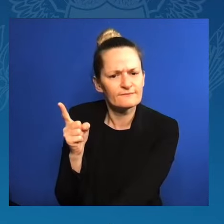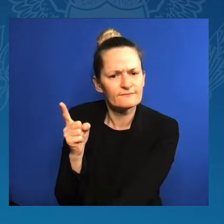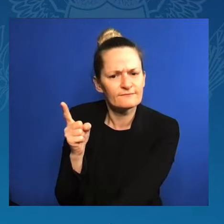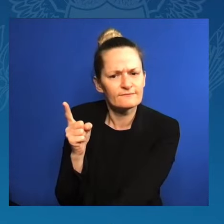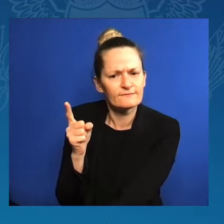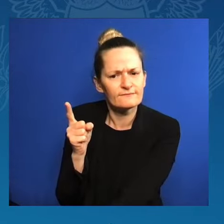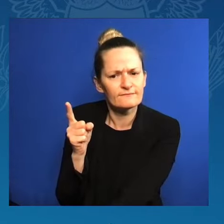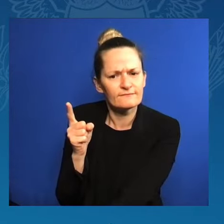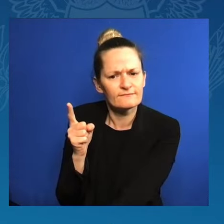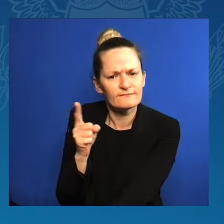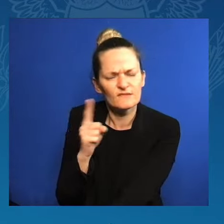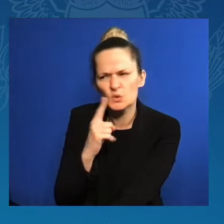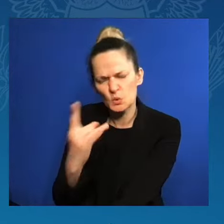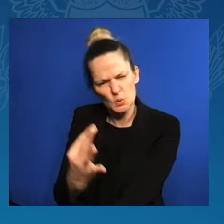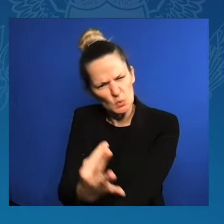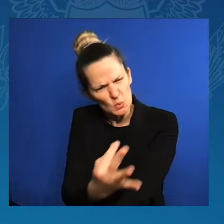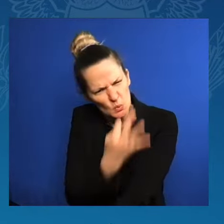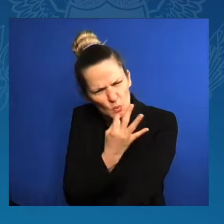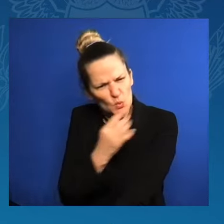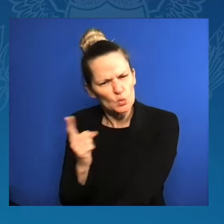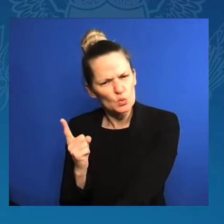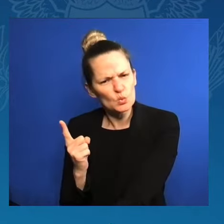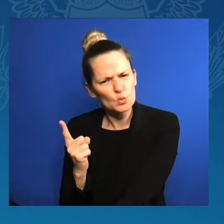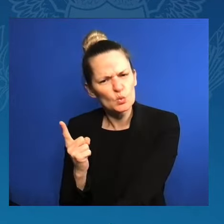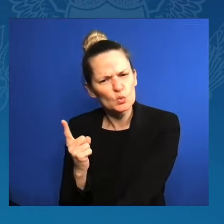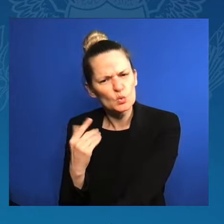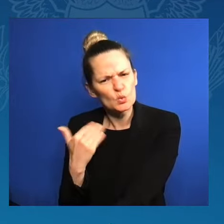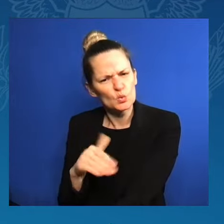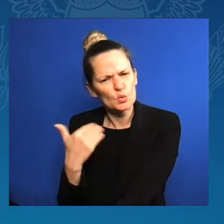How dare they attack basic healthcare.